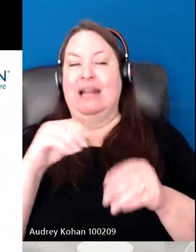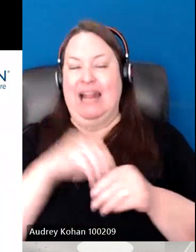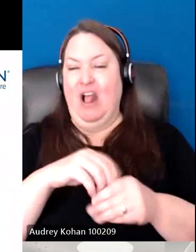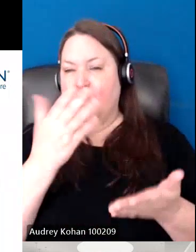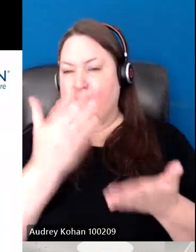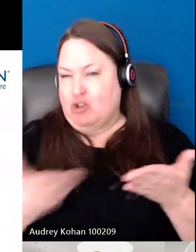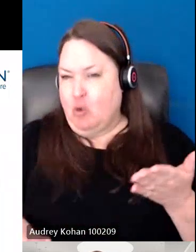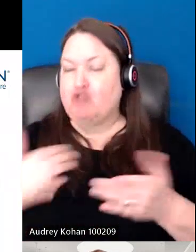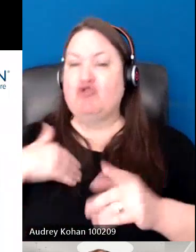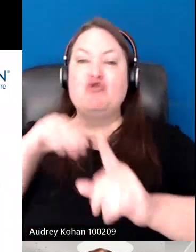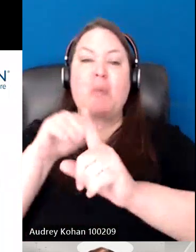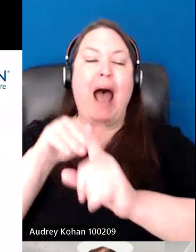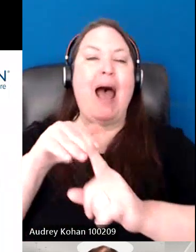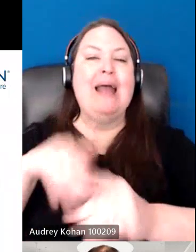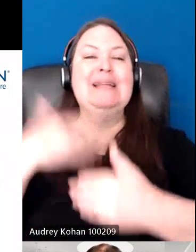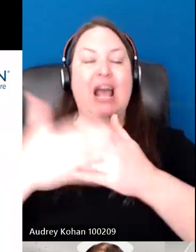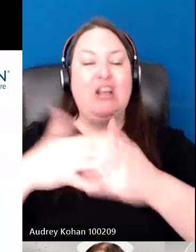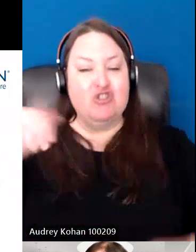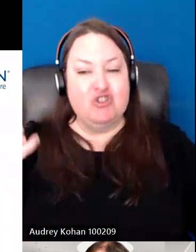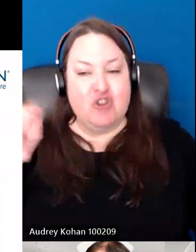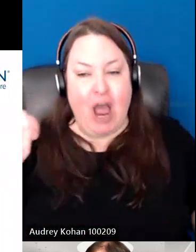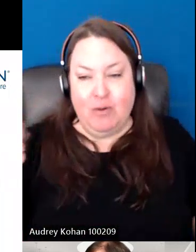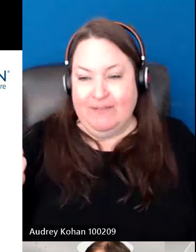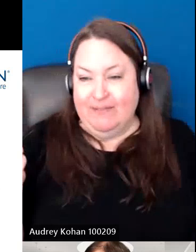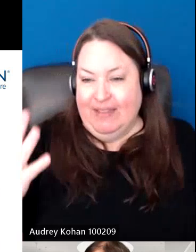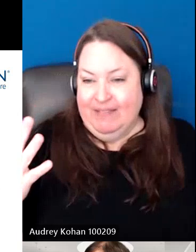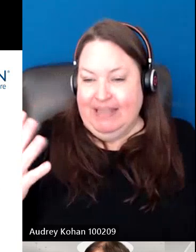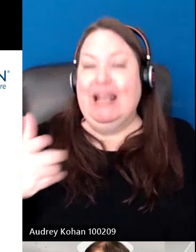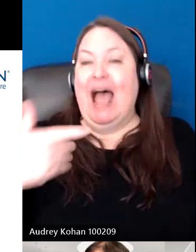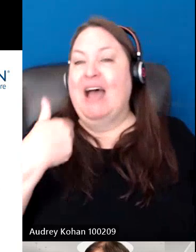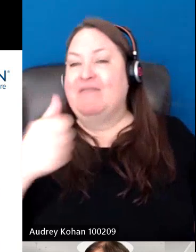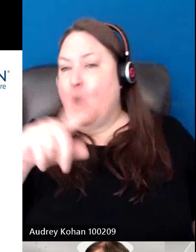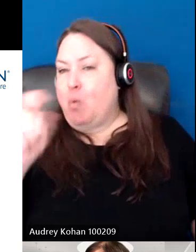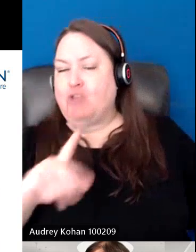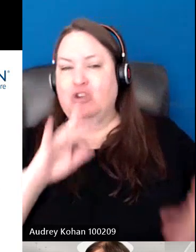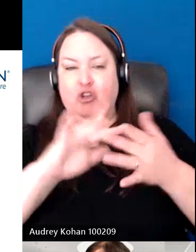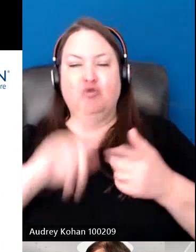next session is January 15th and if you've got questions please reach out to your amn language